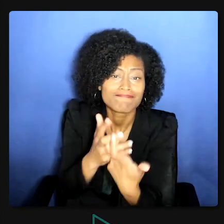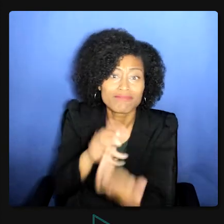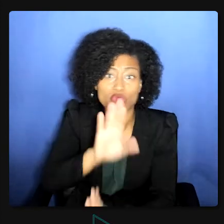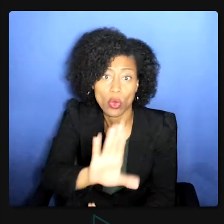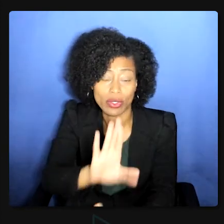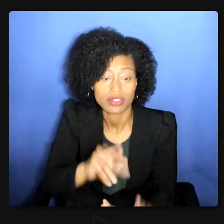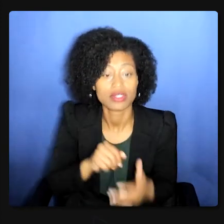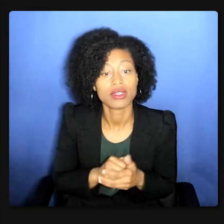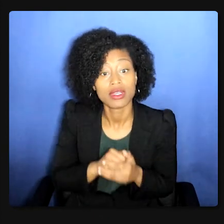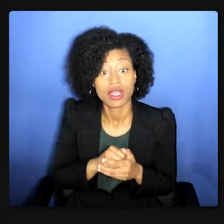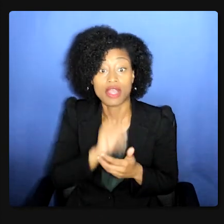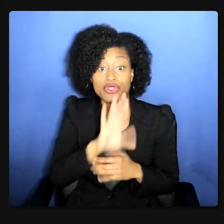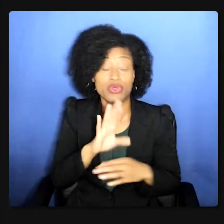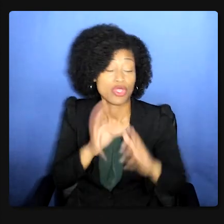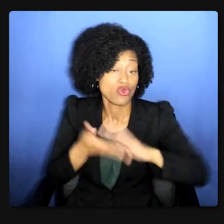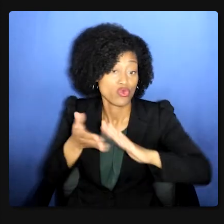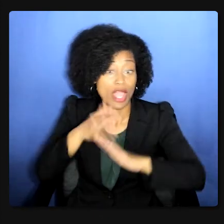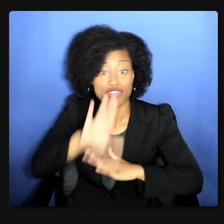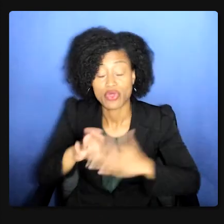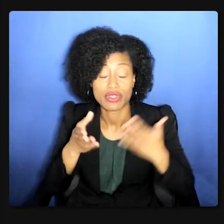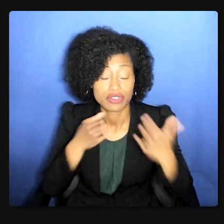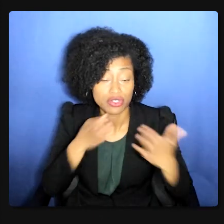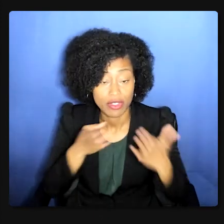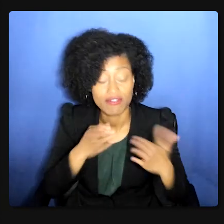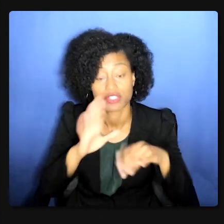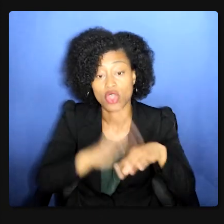For example, you want to run your service on MPS